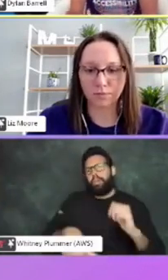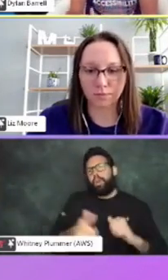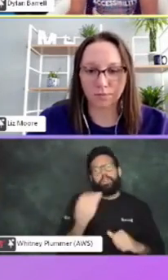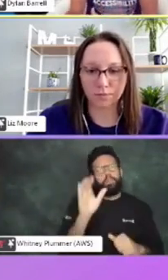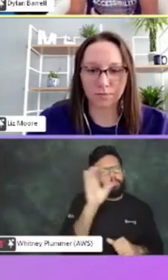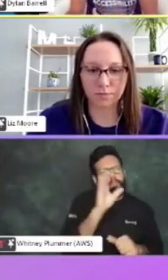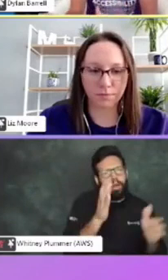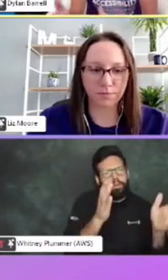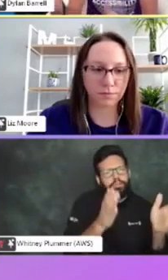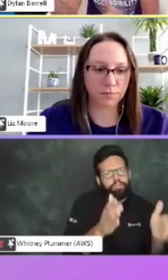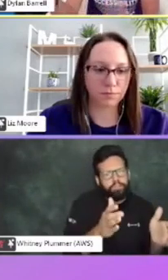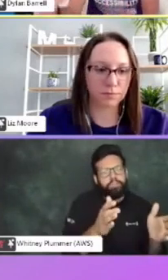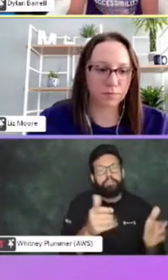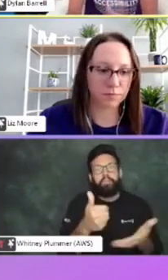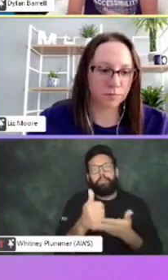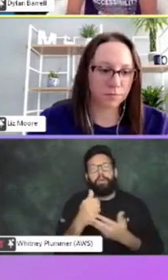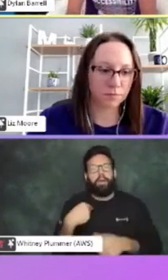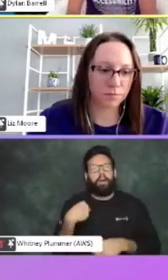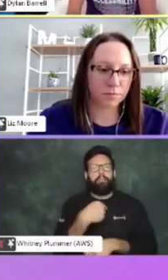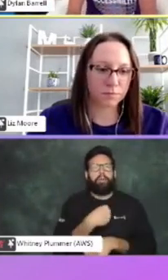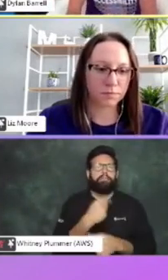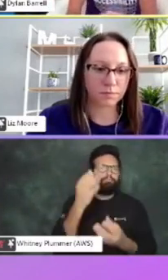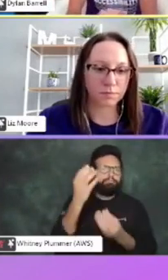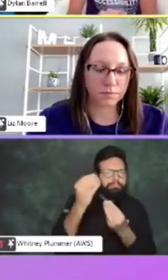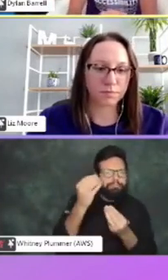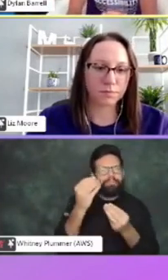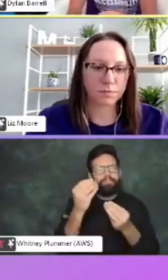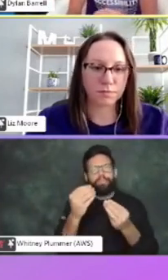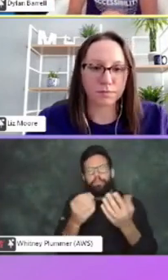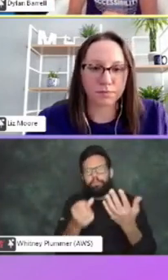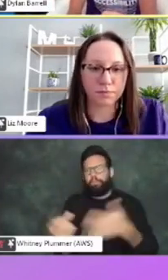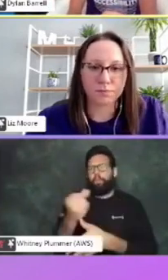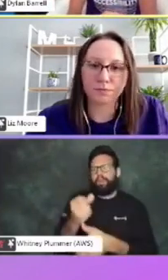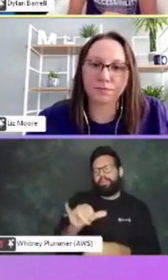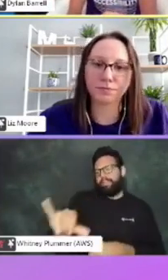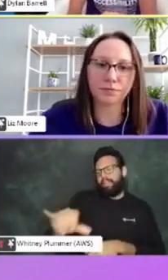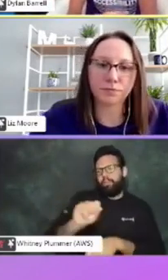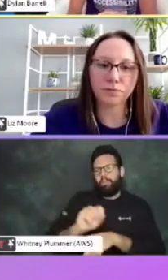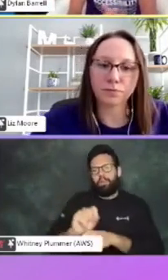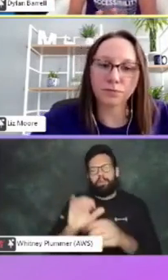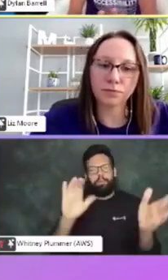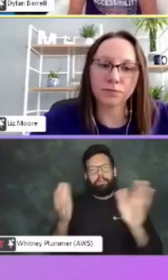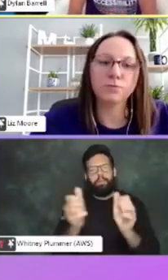to justify that or to rank that in terms of priorities against some of the other things that we've been asked to do.